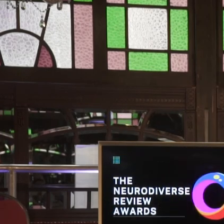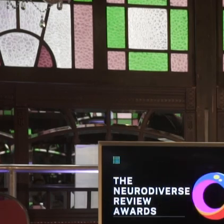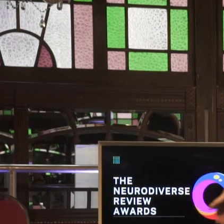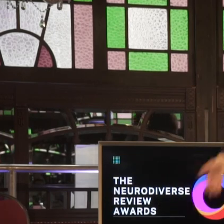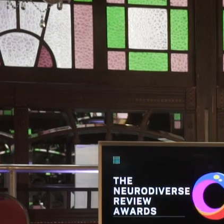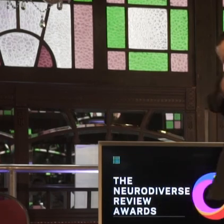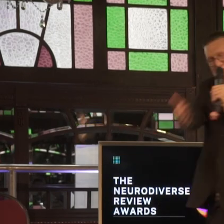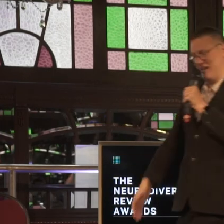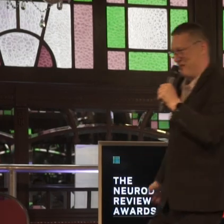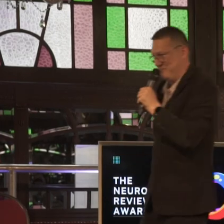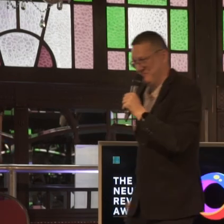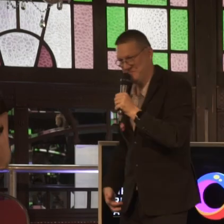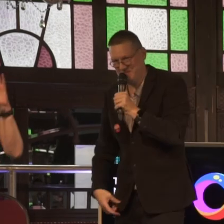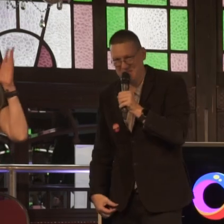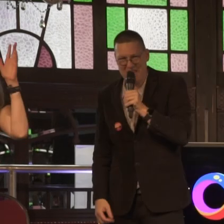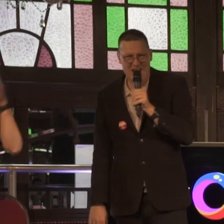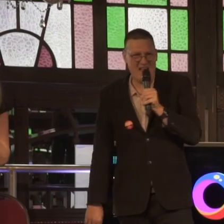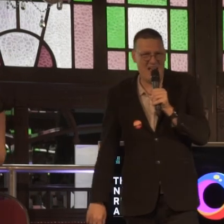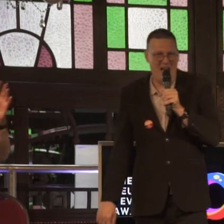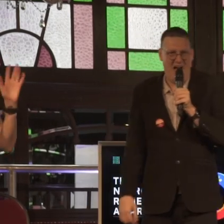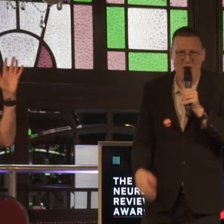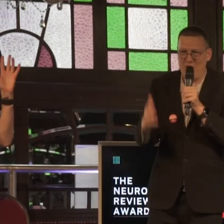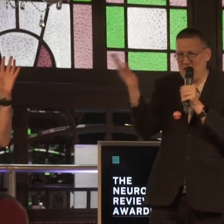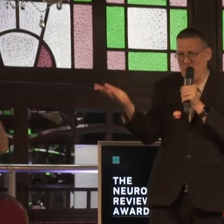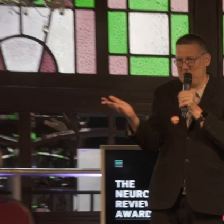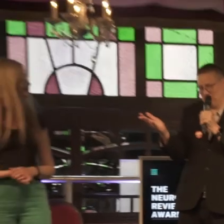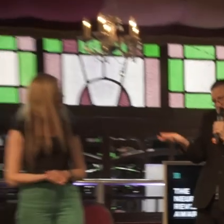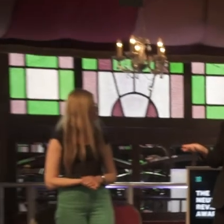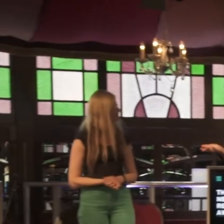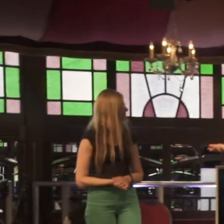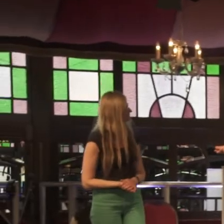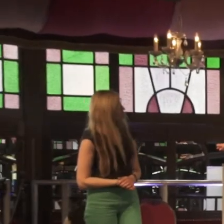Thank you very much, give another big hand for Philip! I want - you know,